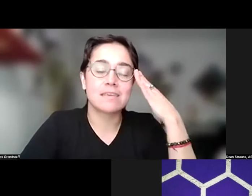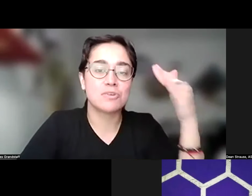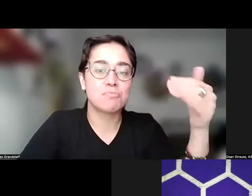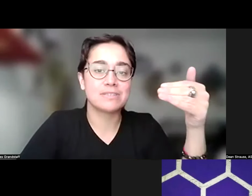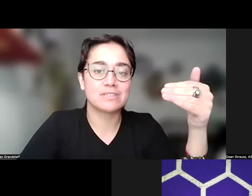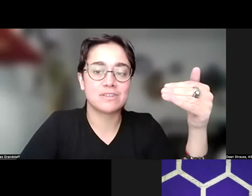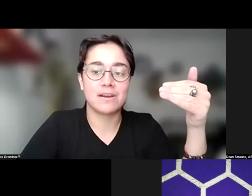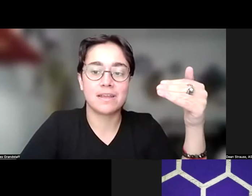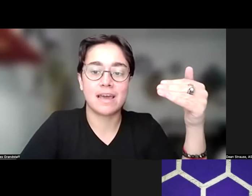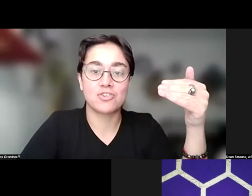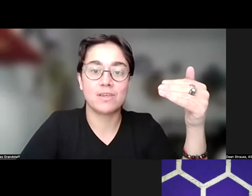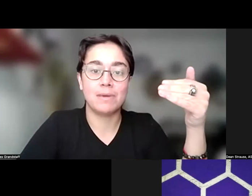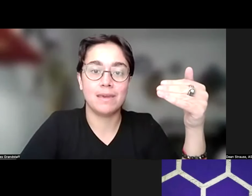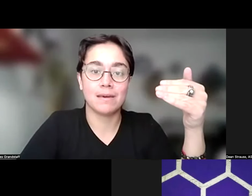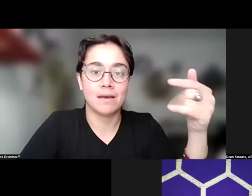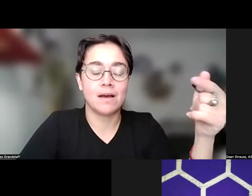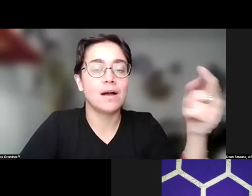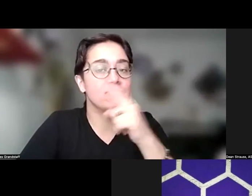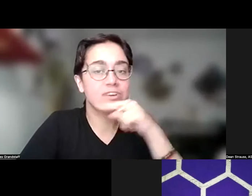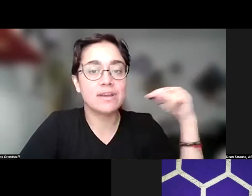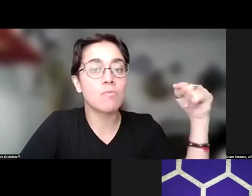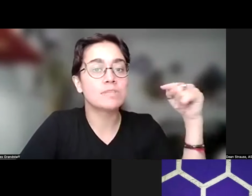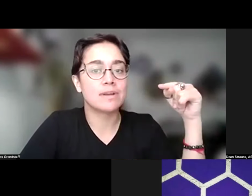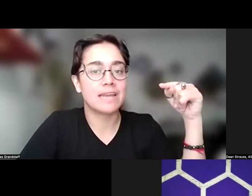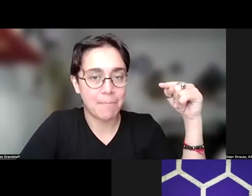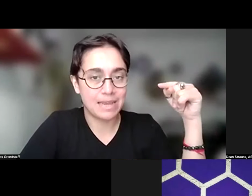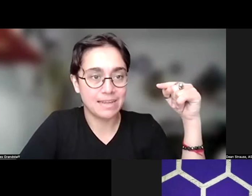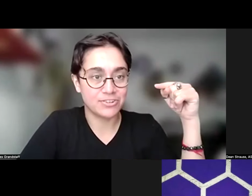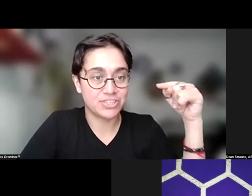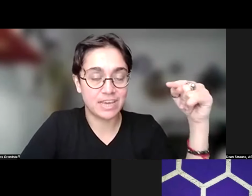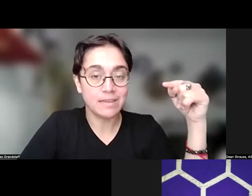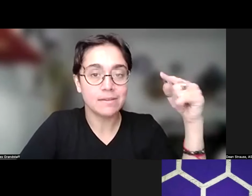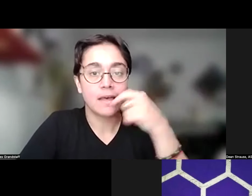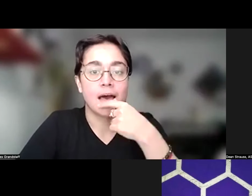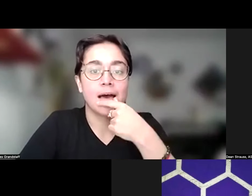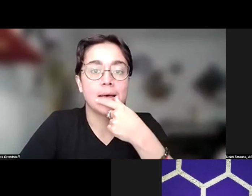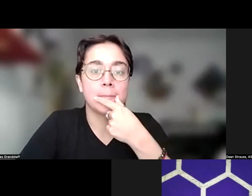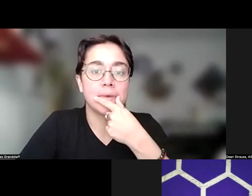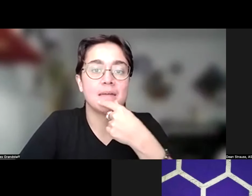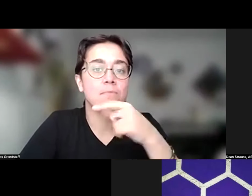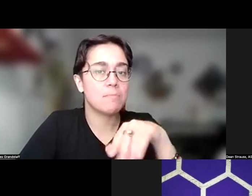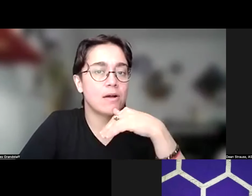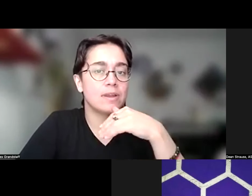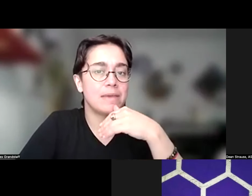thing. I would love to find a community that has too many resources in terms of weekly programming and support. I have